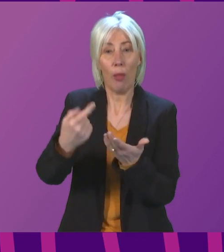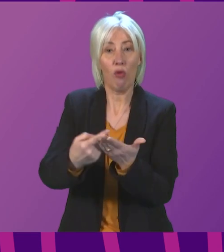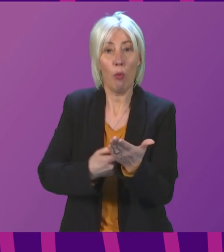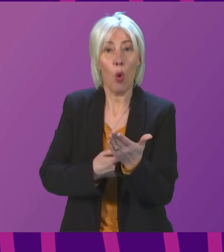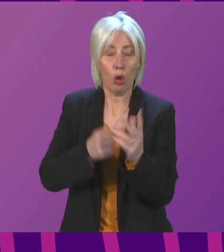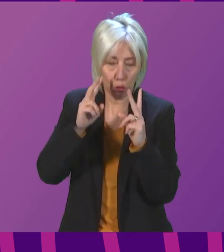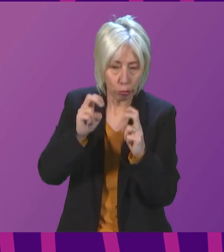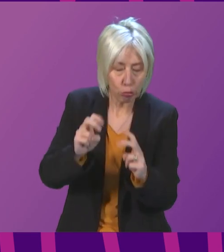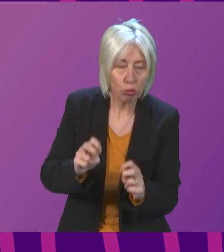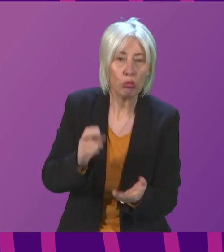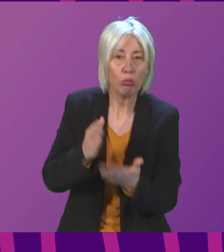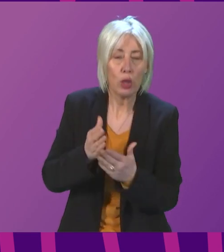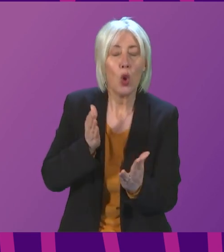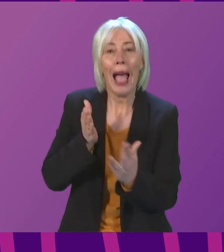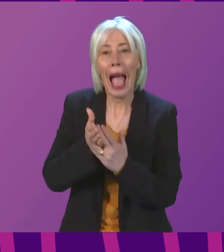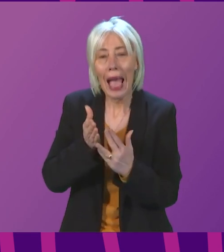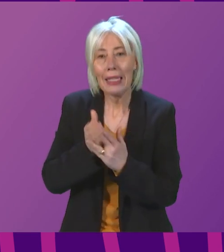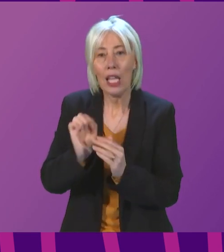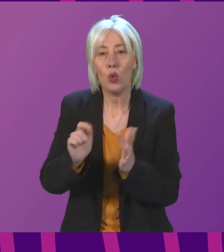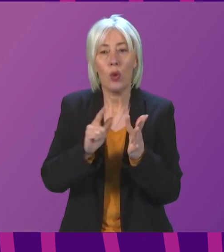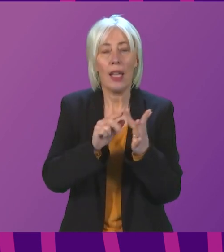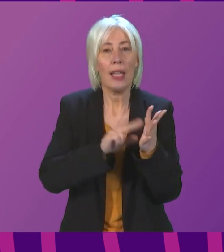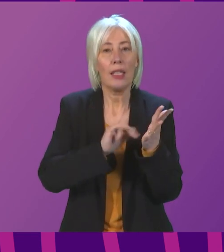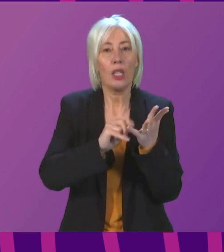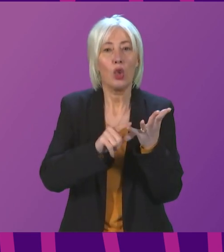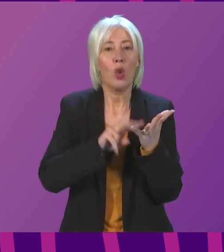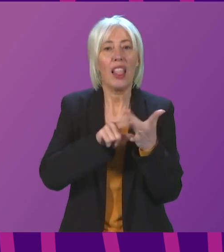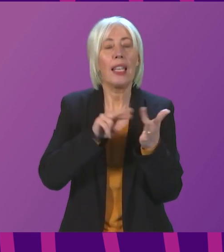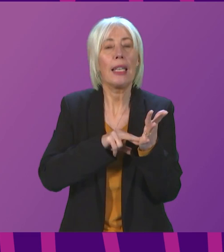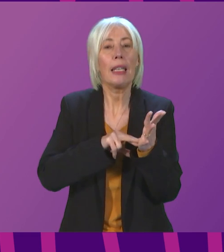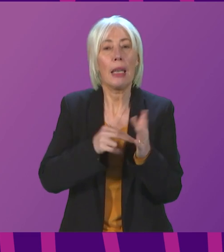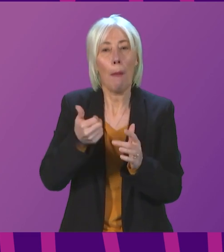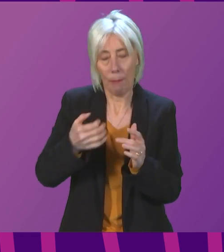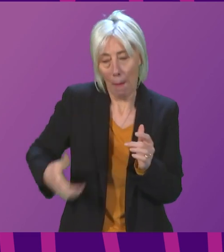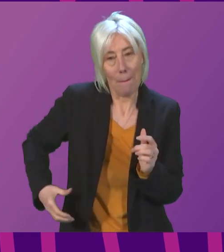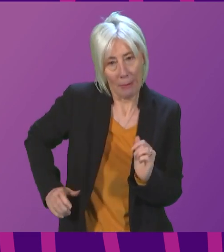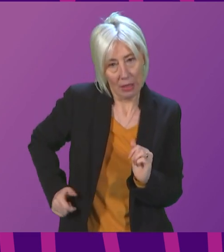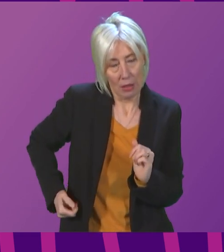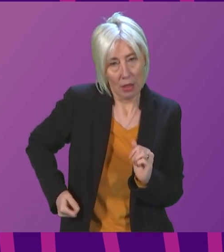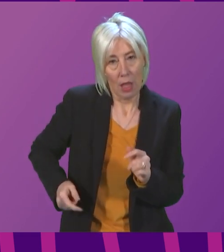Making sure that not only young people but people of all ages have access to insulin